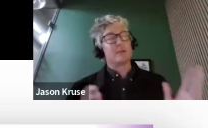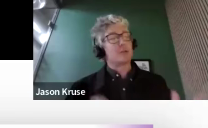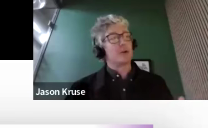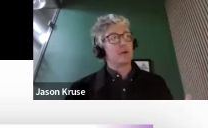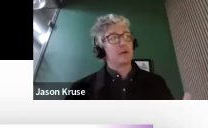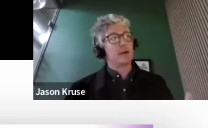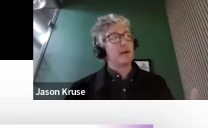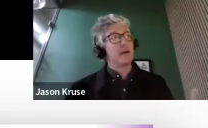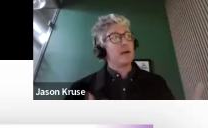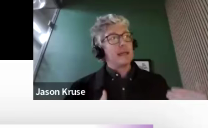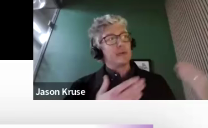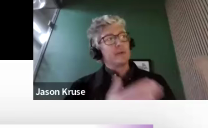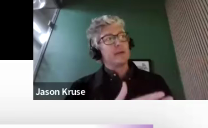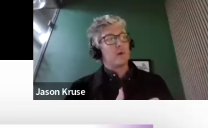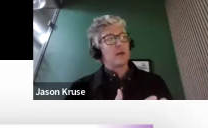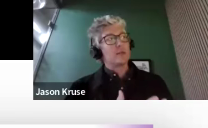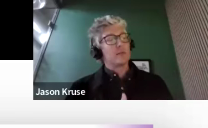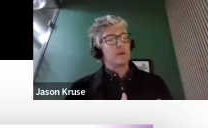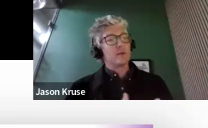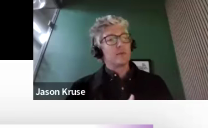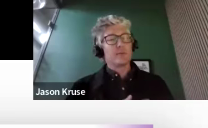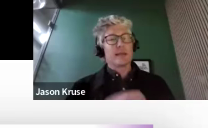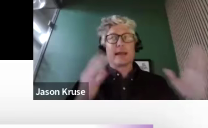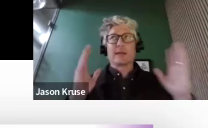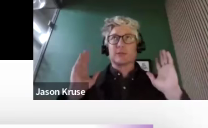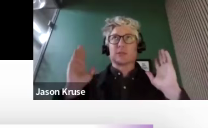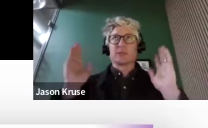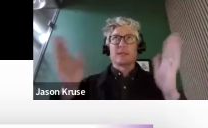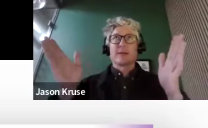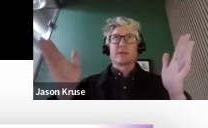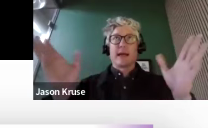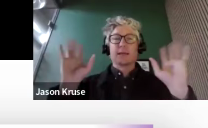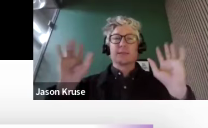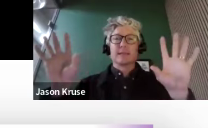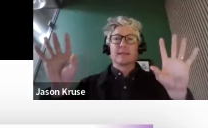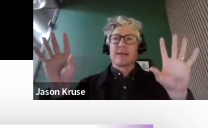of like having to turn 90 degrees and watch the front of the room. They can actually just stare straight ahead